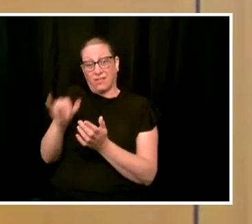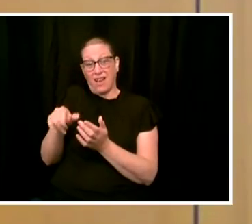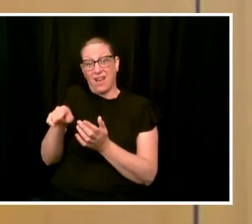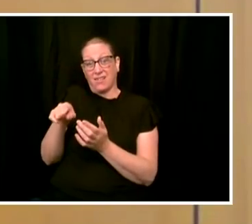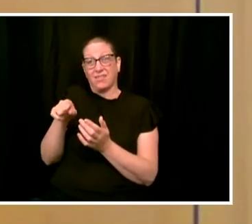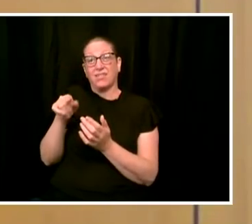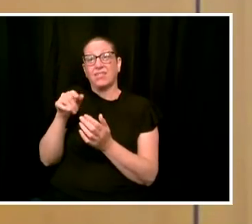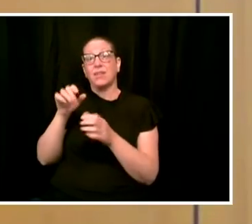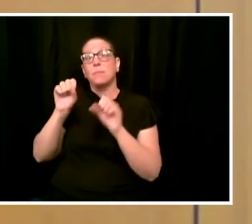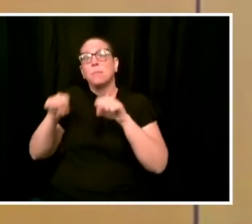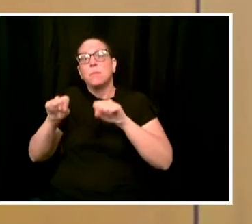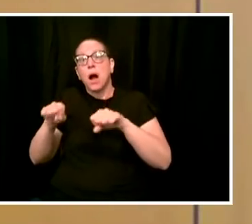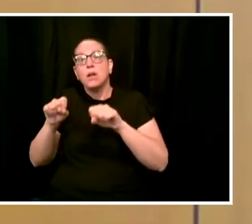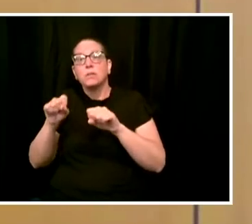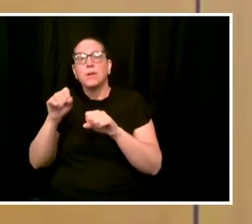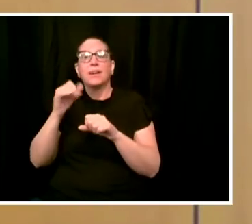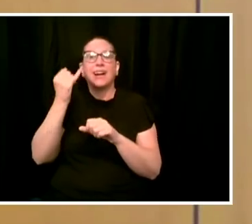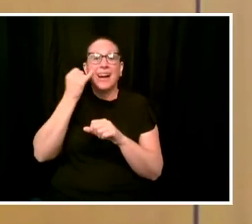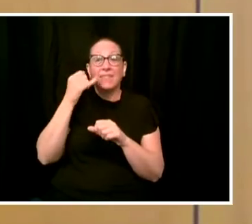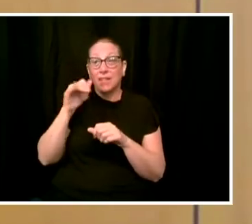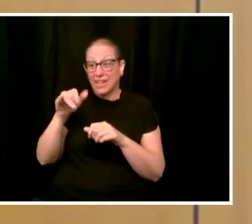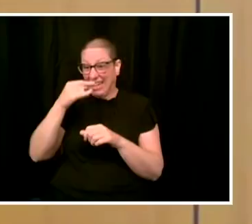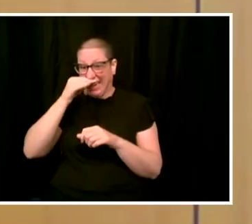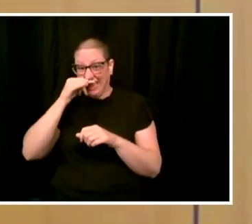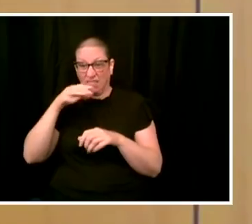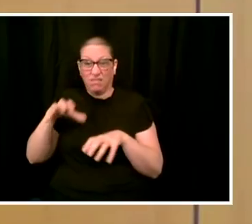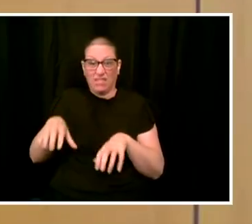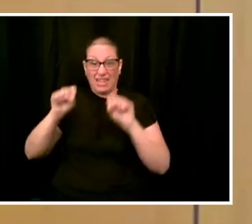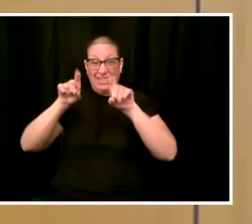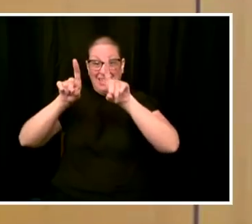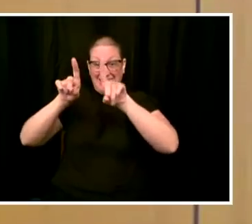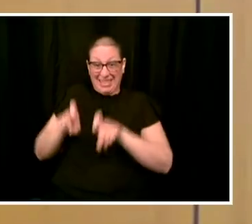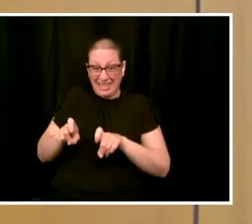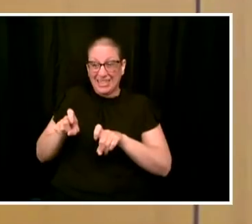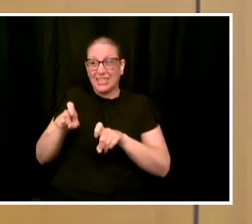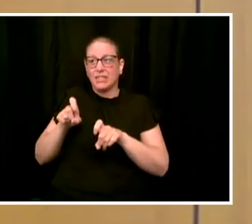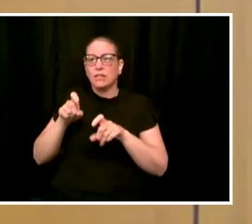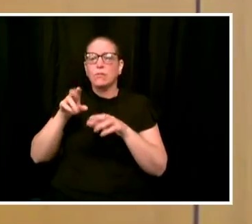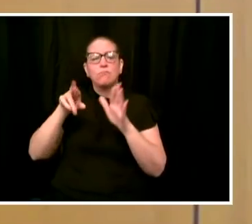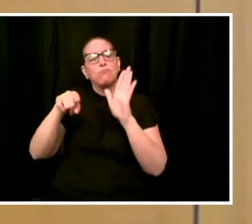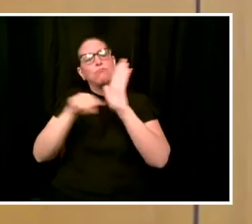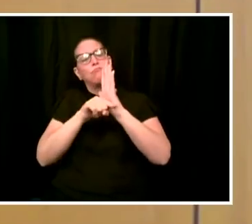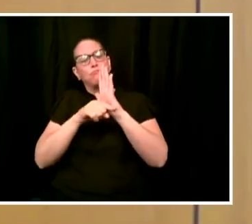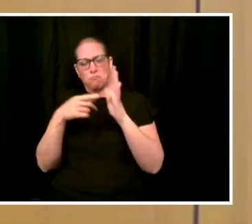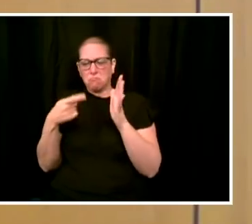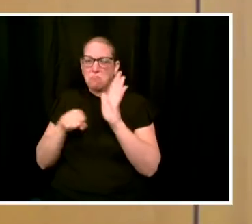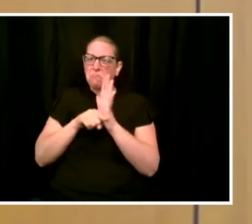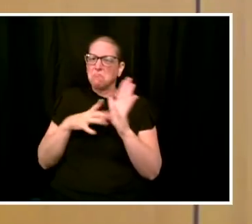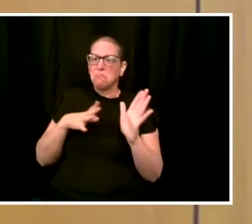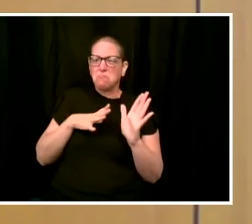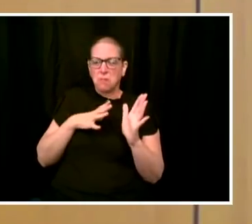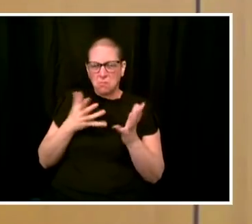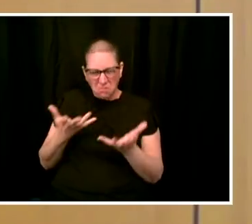GET THE RESULTS BACK FOR COVID-19, THE RESULTS MAY ACTUALLY BE NEGATIVE. SO THIS IS A